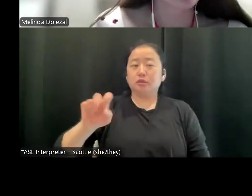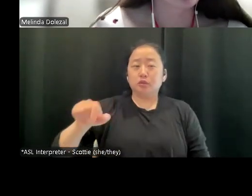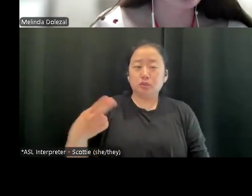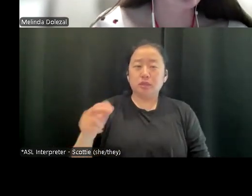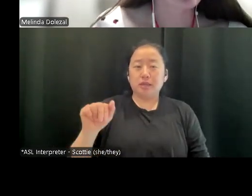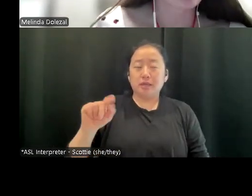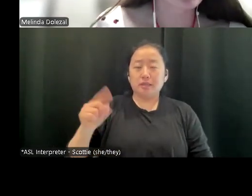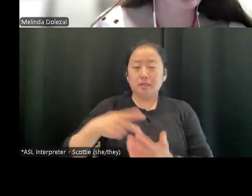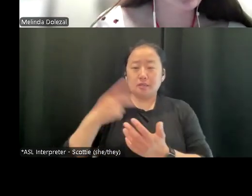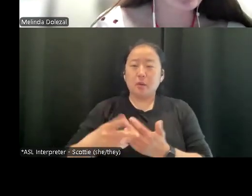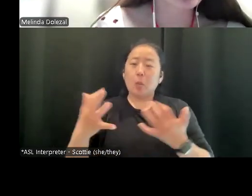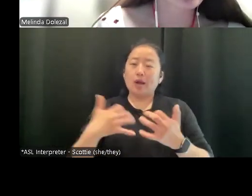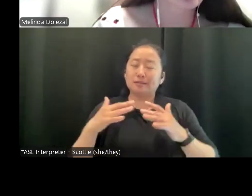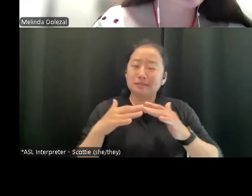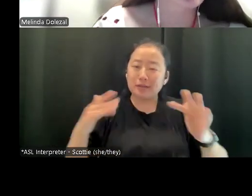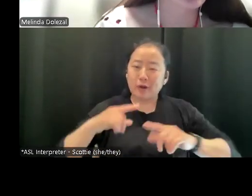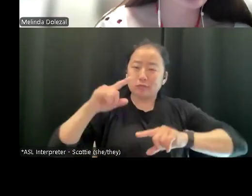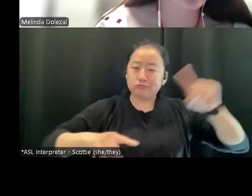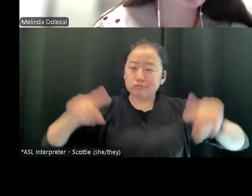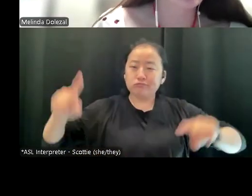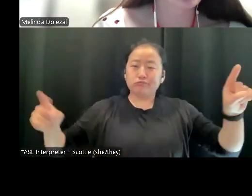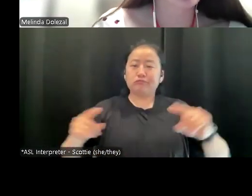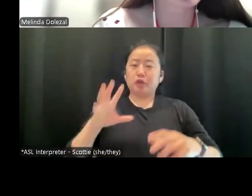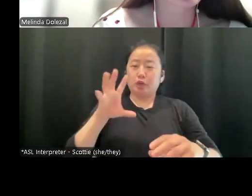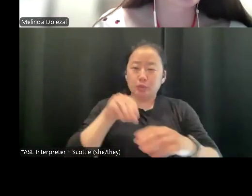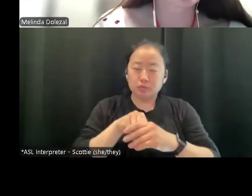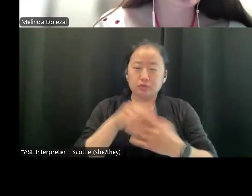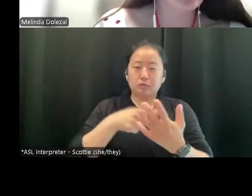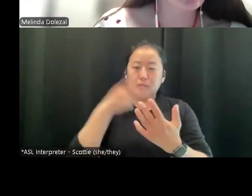recreational activity that cater to the needs and interest of all individuals that promote health,